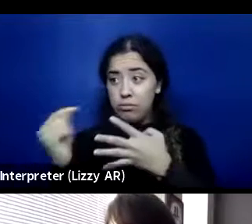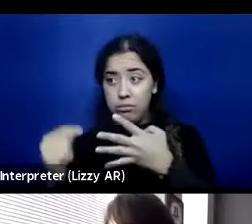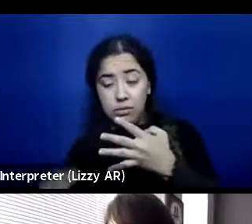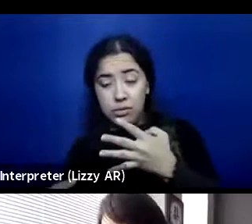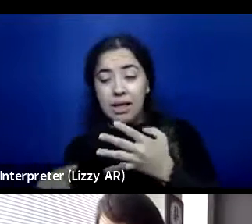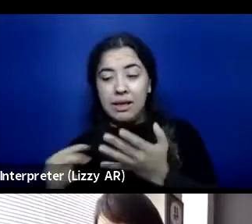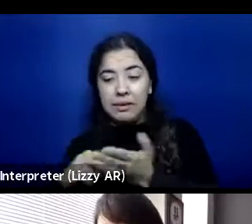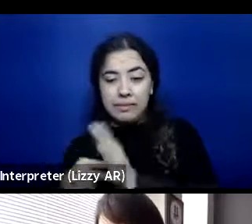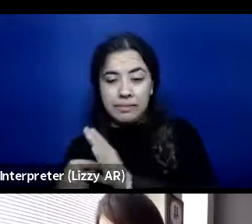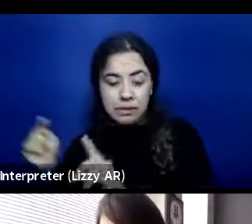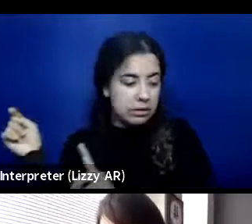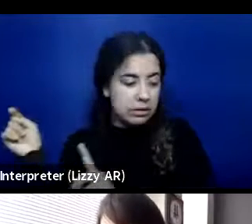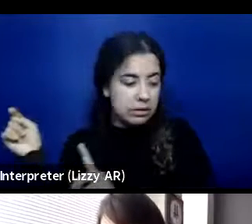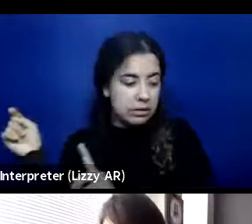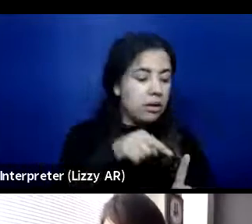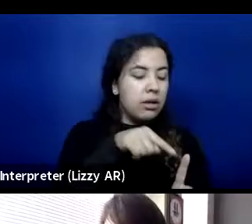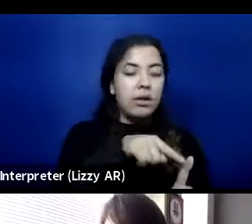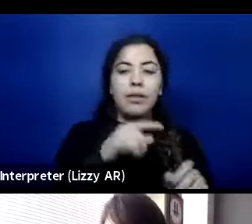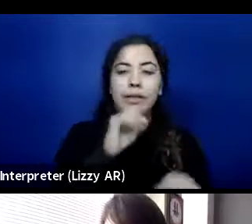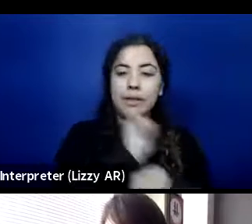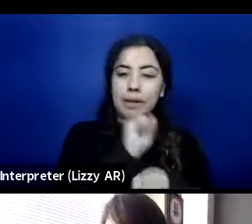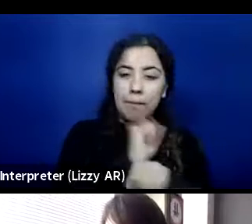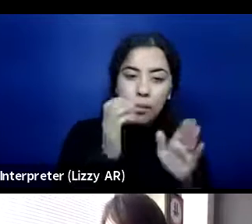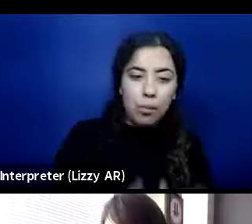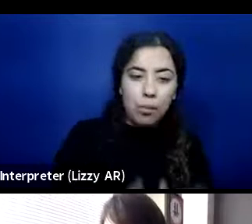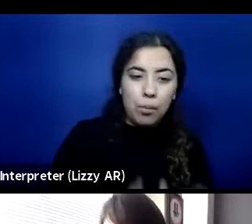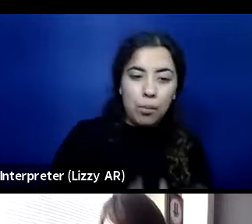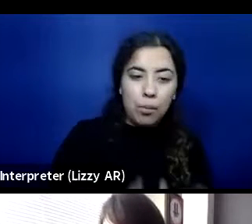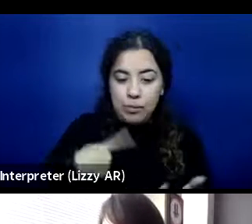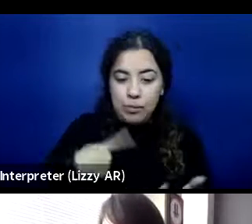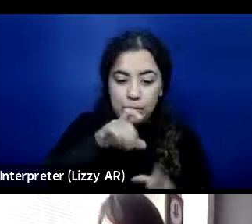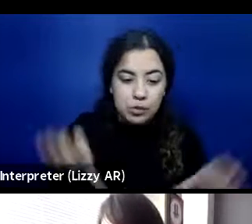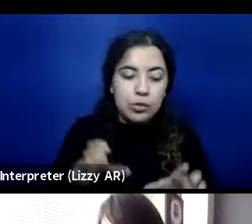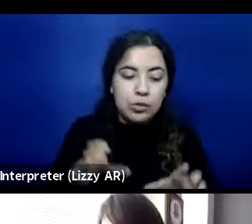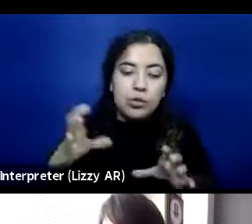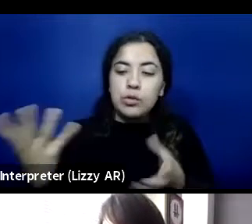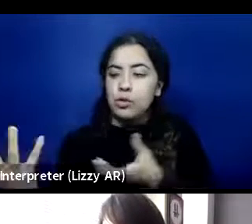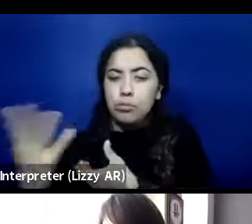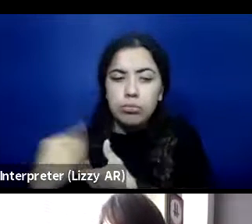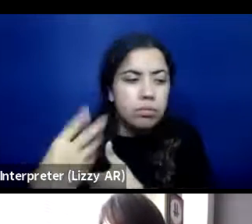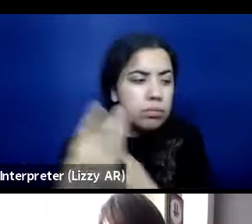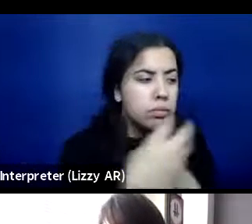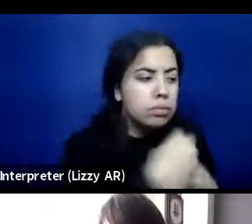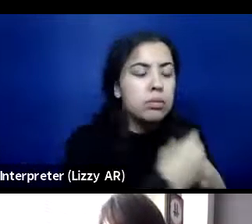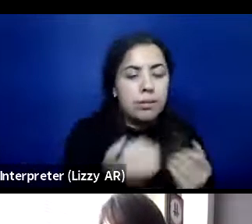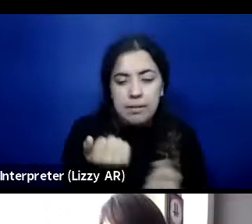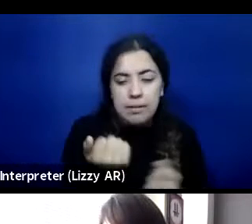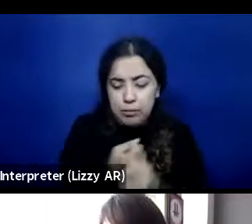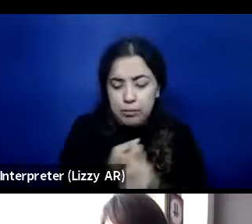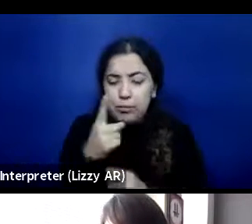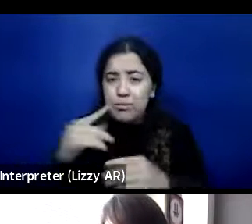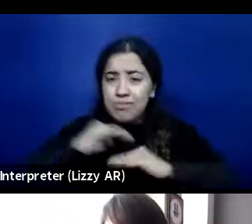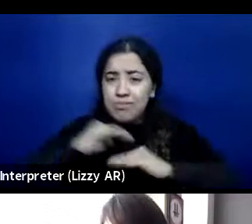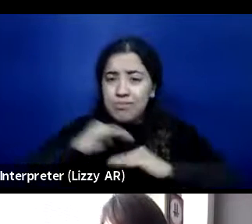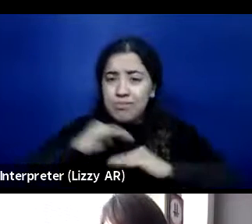and the things we needed to do to be deliberate about inclusion and usability and services for our employees.